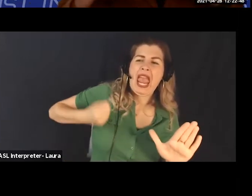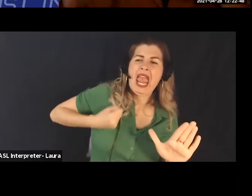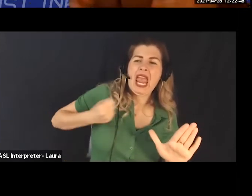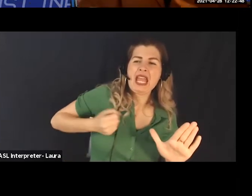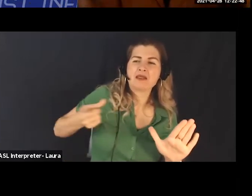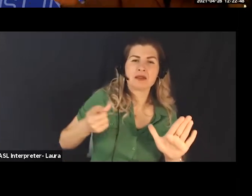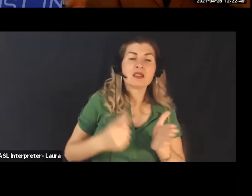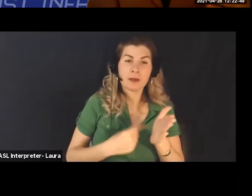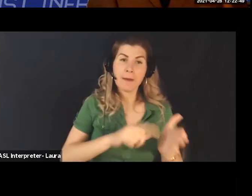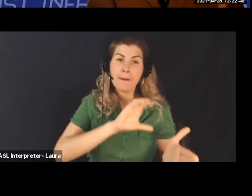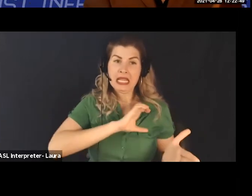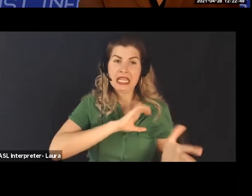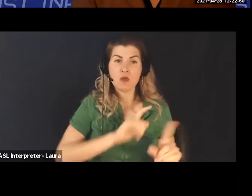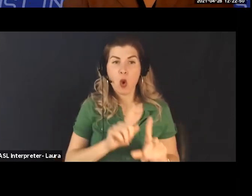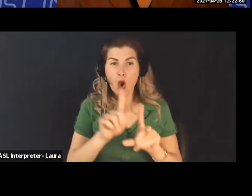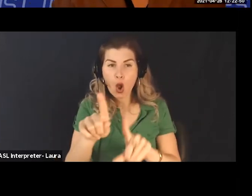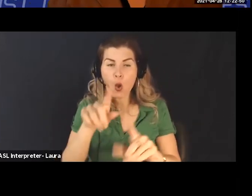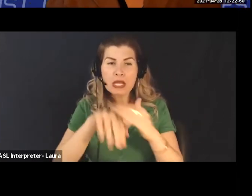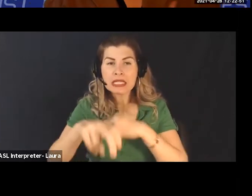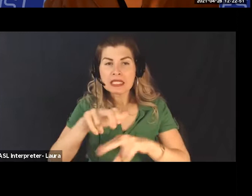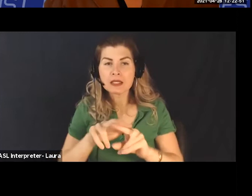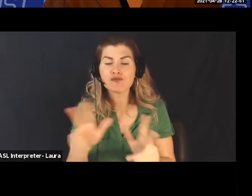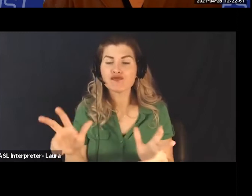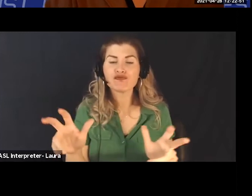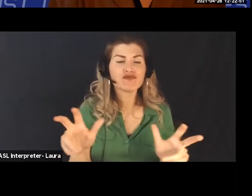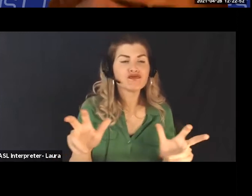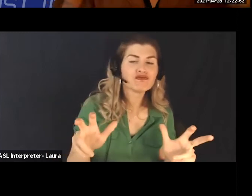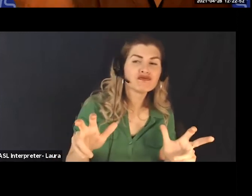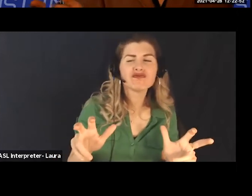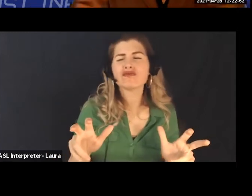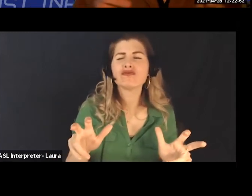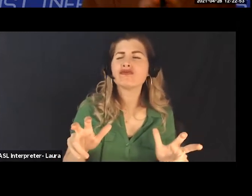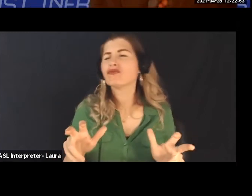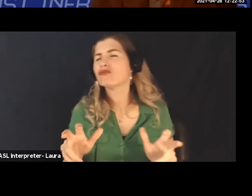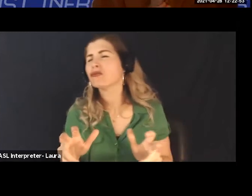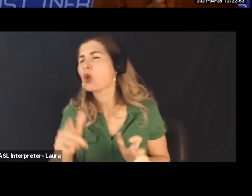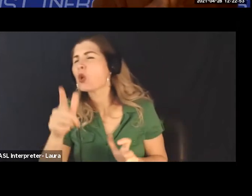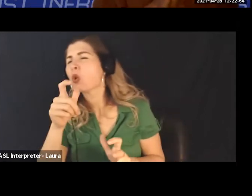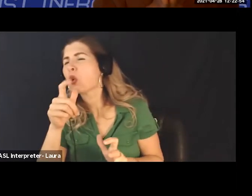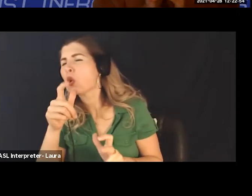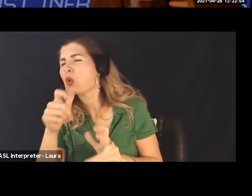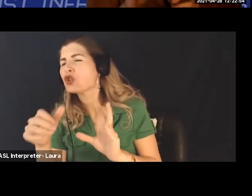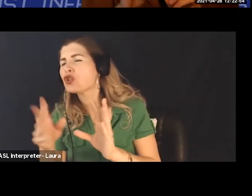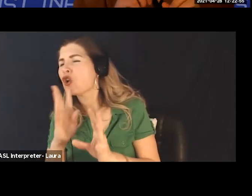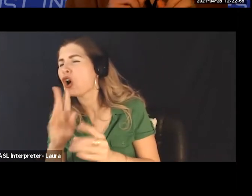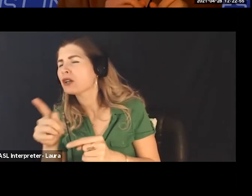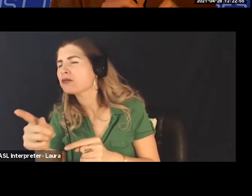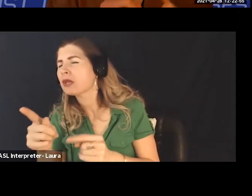and observe who's talking to who, who's like. They'll have criteria like person.